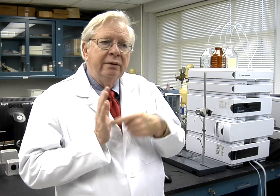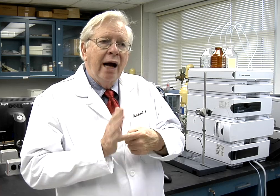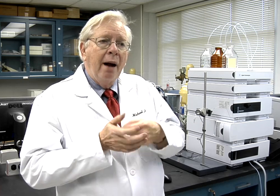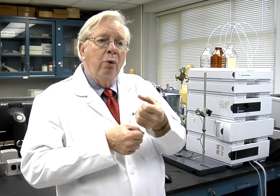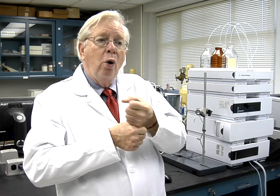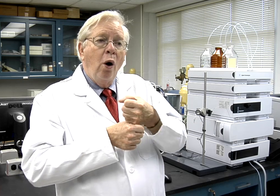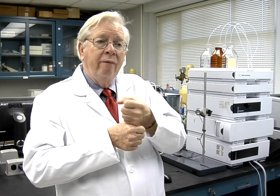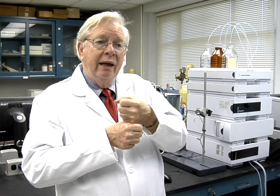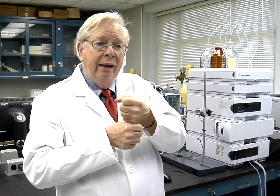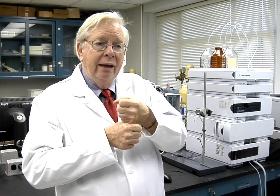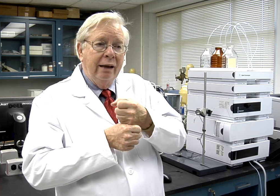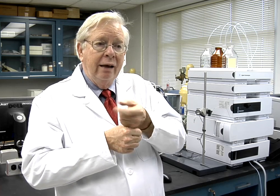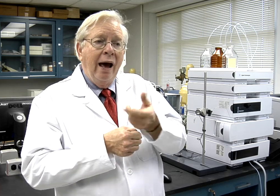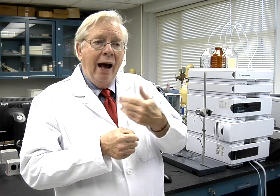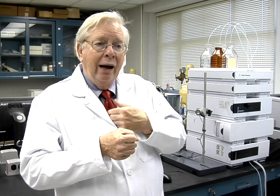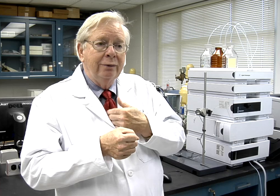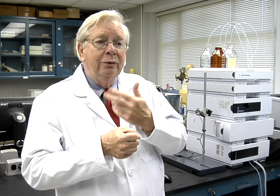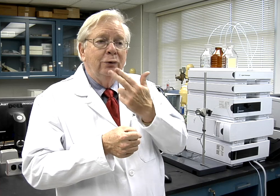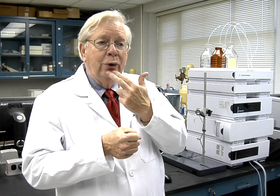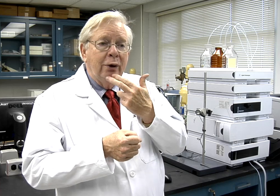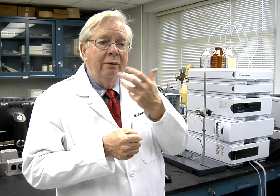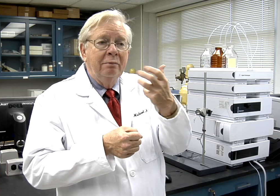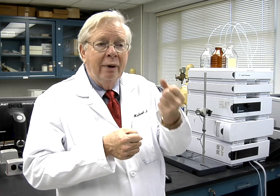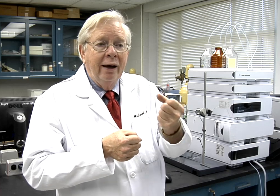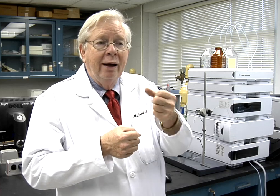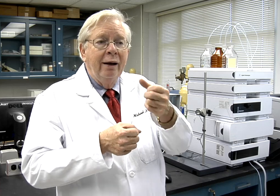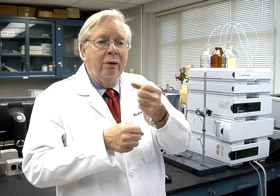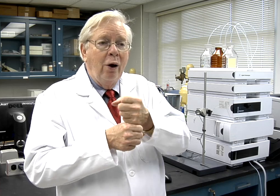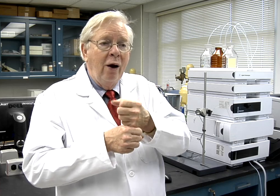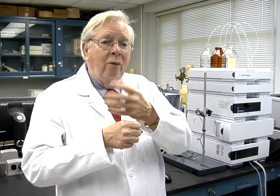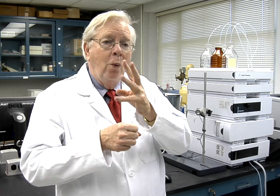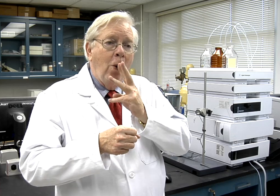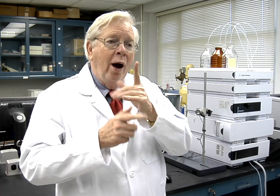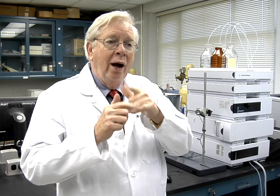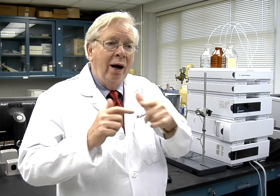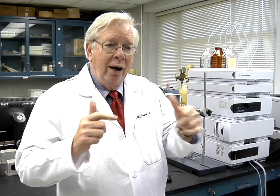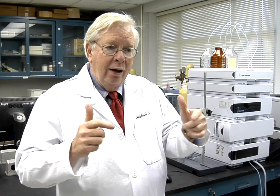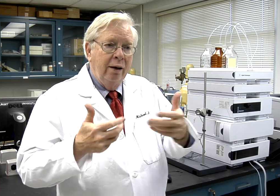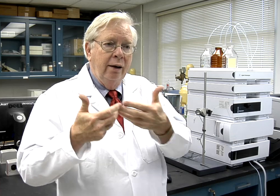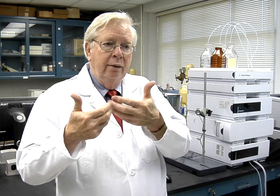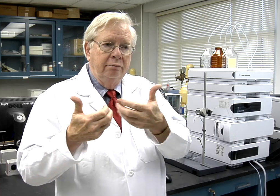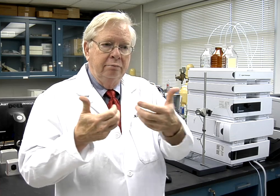For example, coffee has sugar, milk, coffee, water, et cetera.